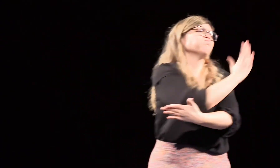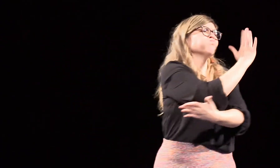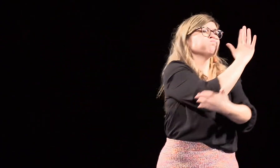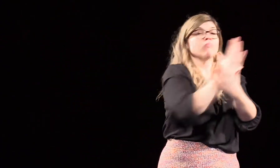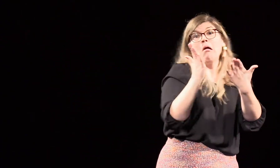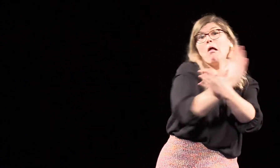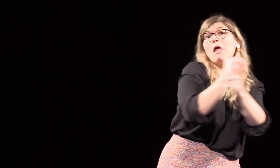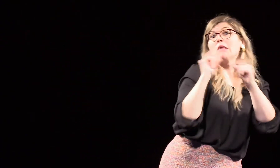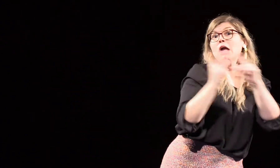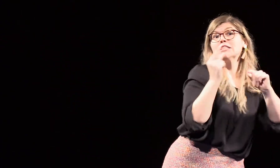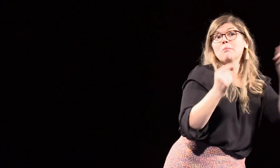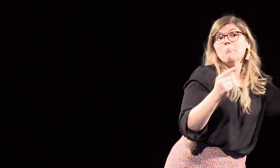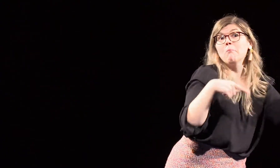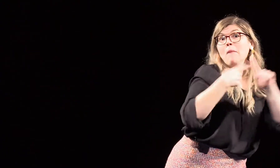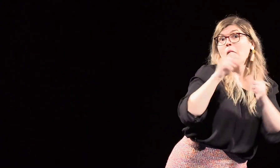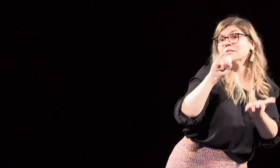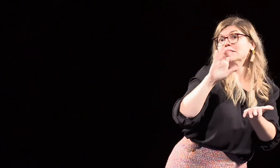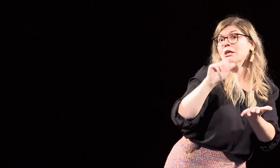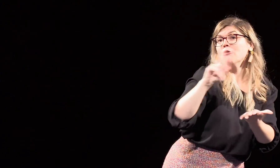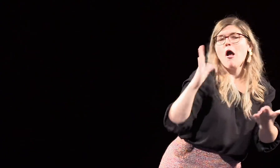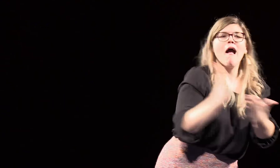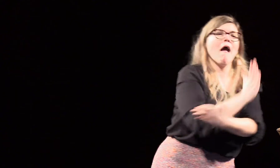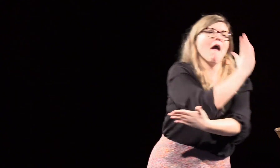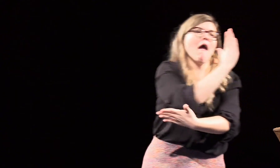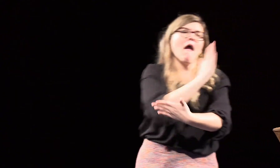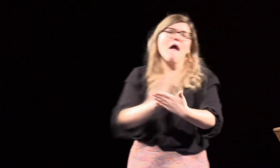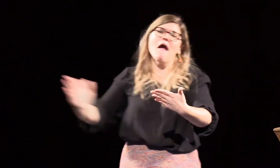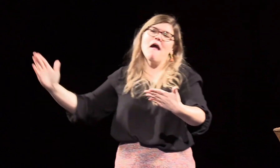family, they talked about Sicard a bit.